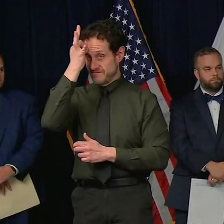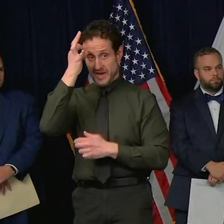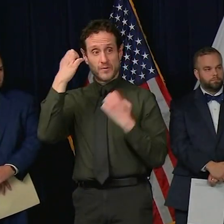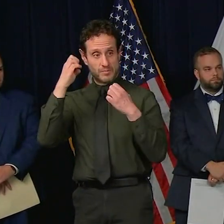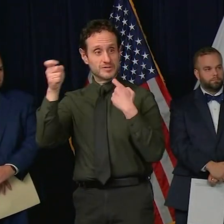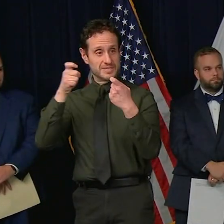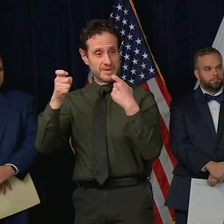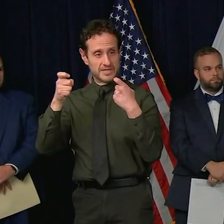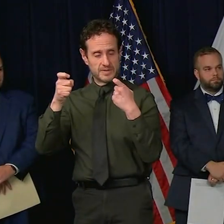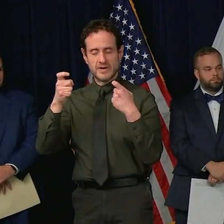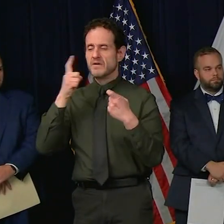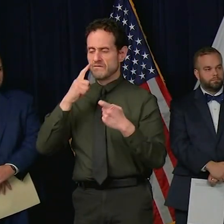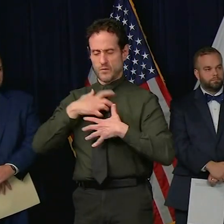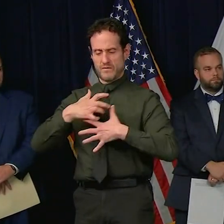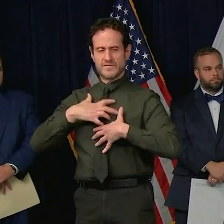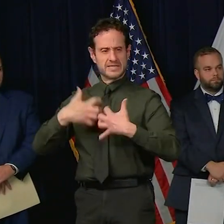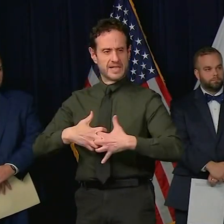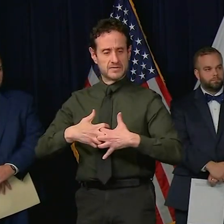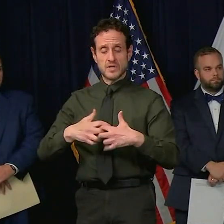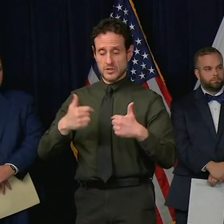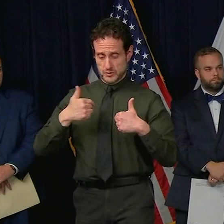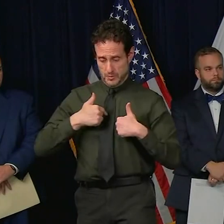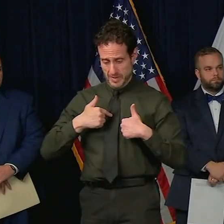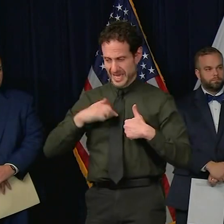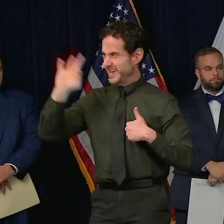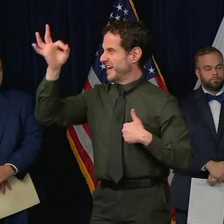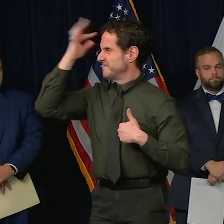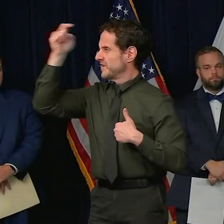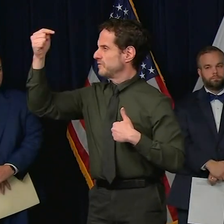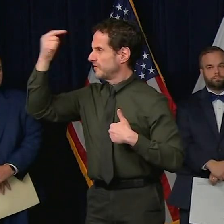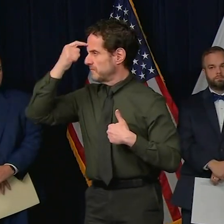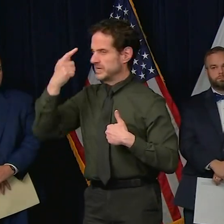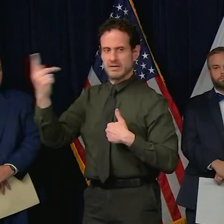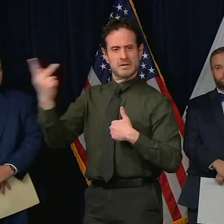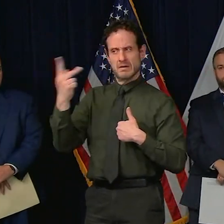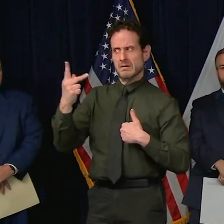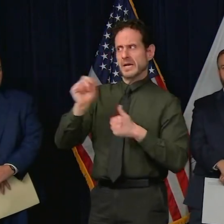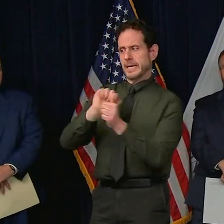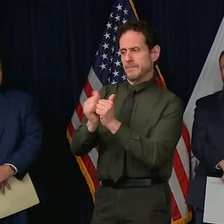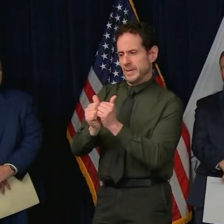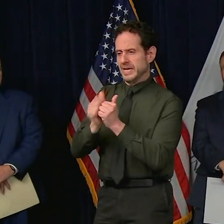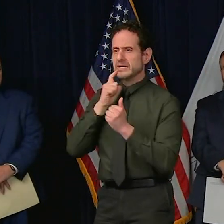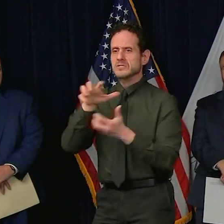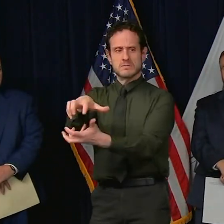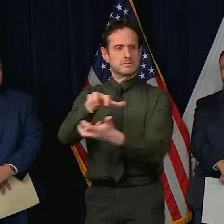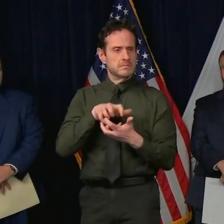WAS COMPETING WITH FEMA TO ACQUIRE VENTILATORS.